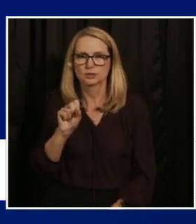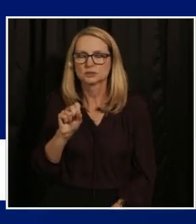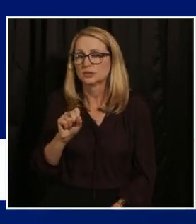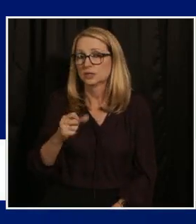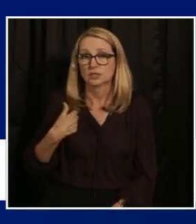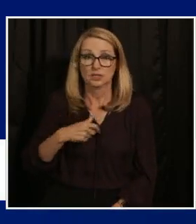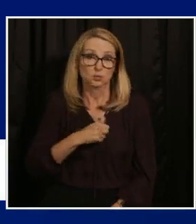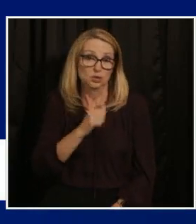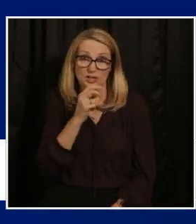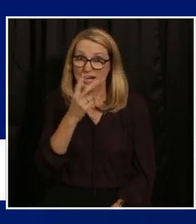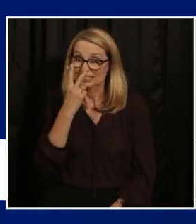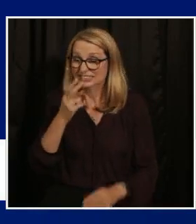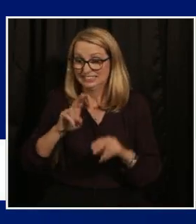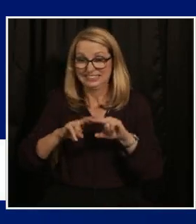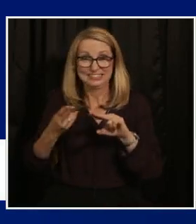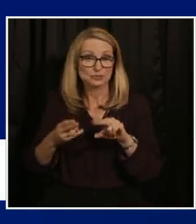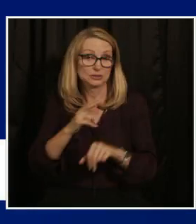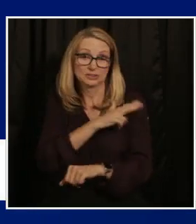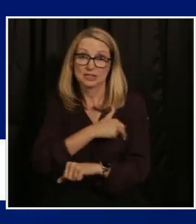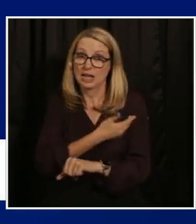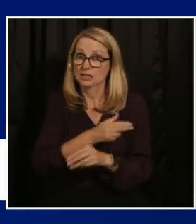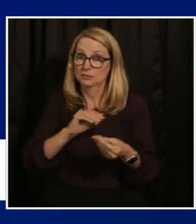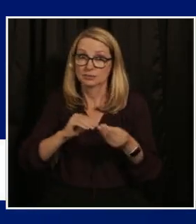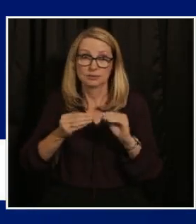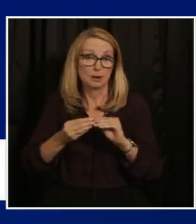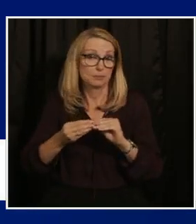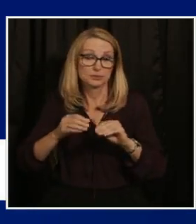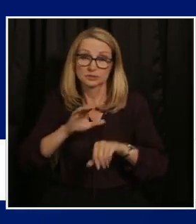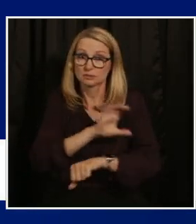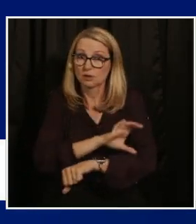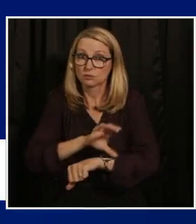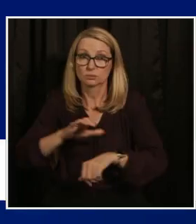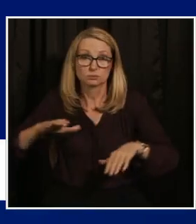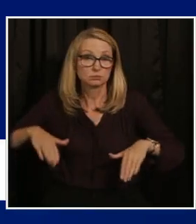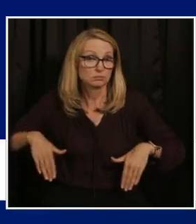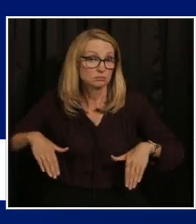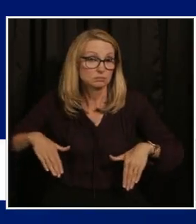even flattening trend in hospitalizations here in colorado we are seeing a continued steady